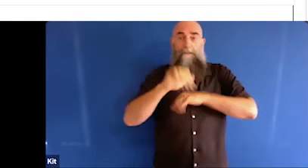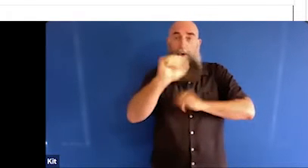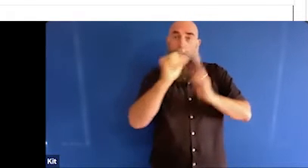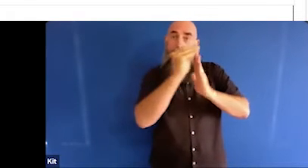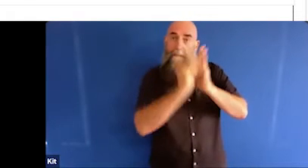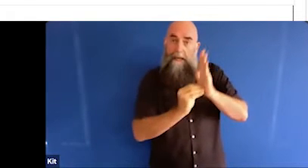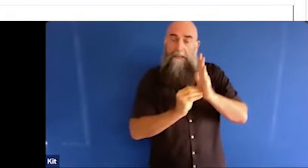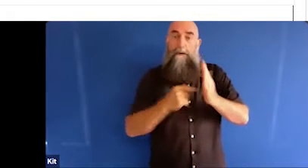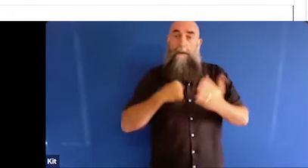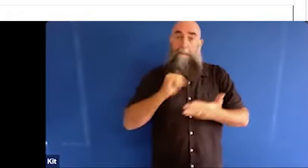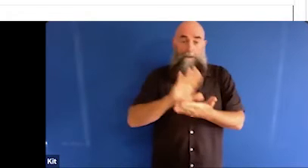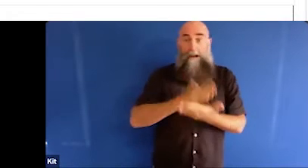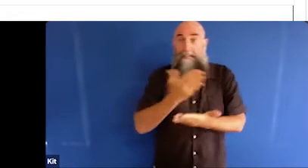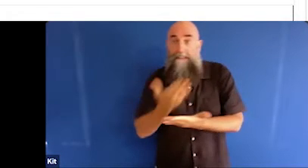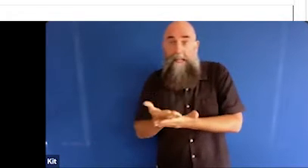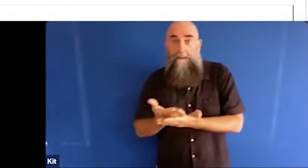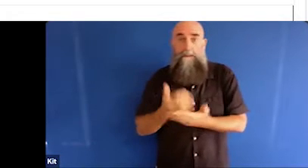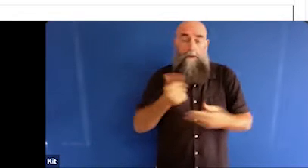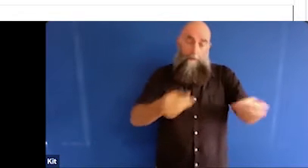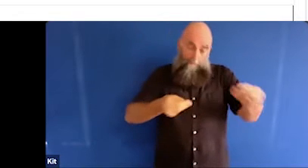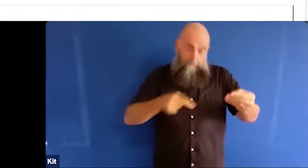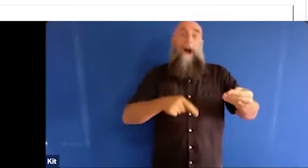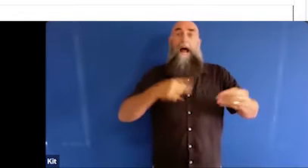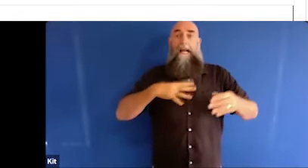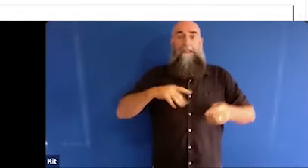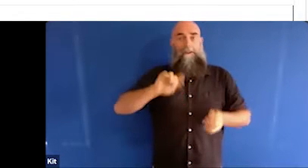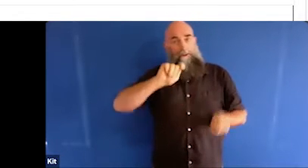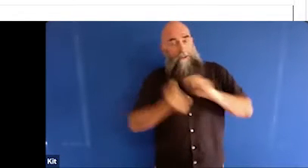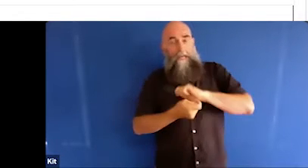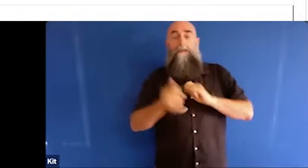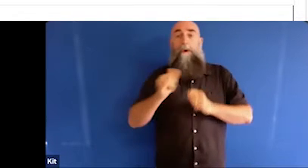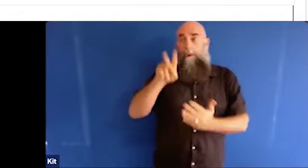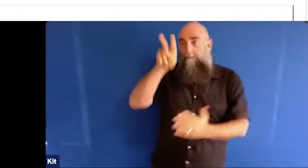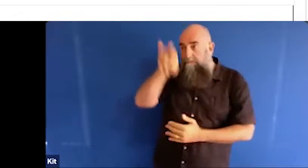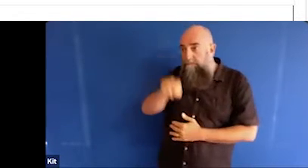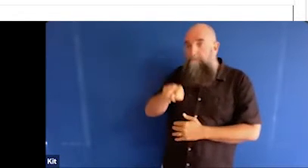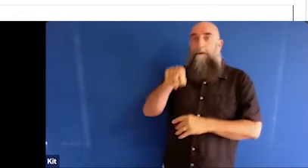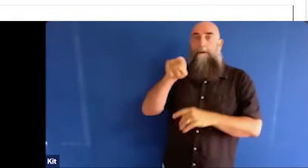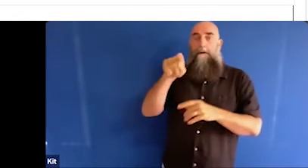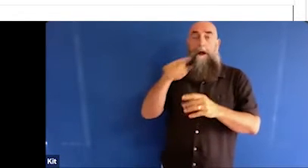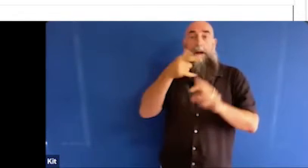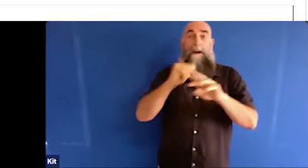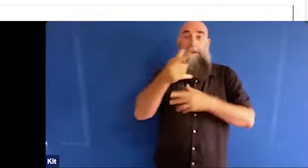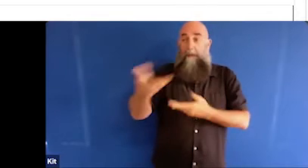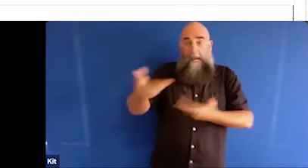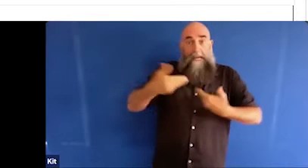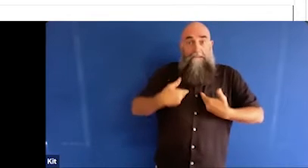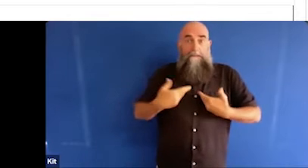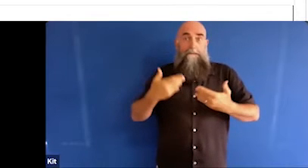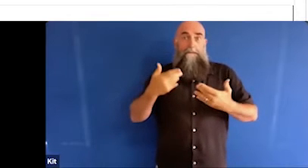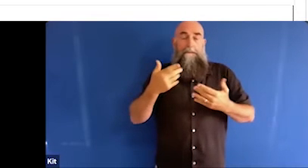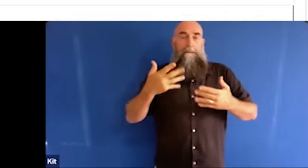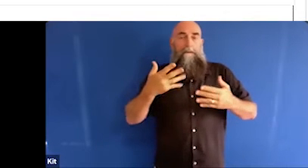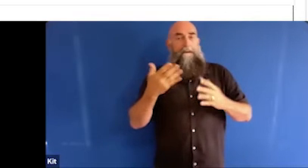translated or submitted in however you know, in an accessible format for you.